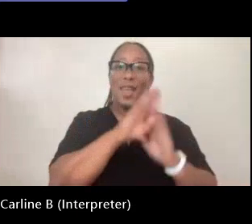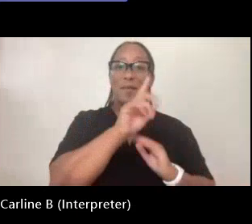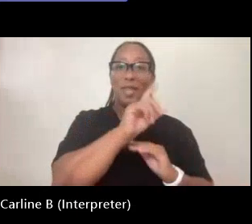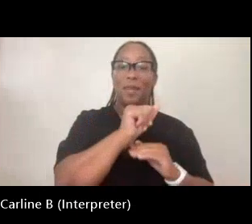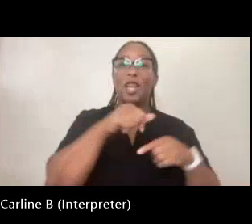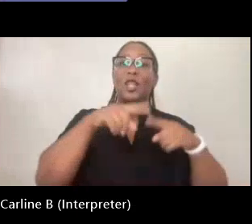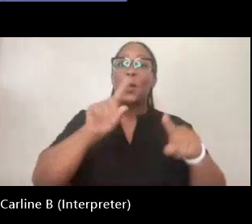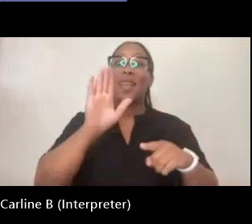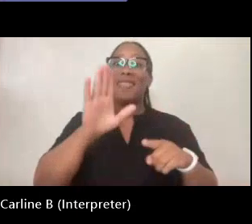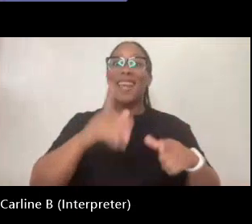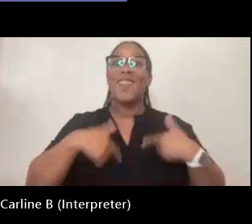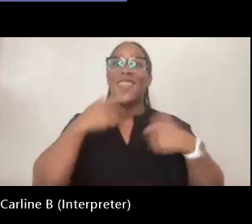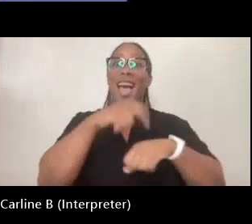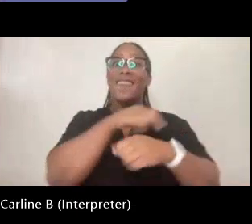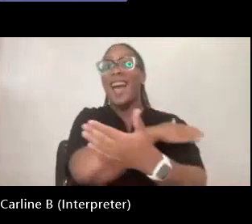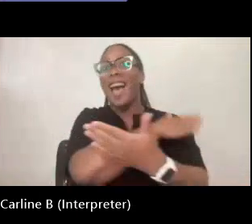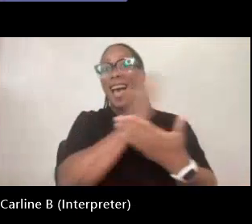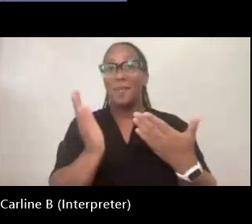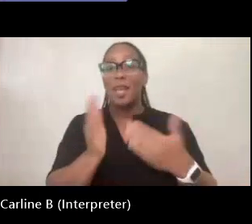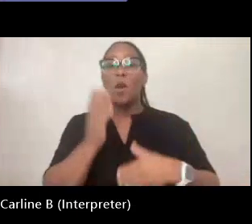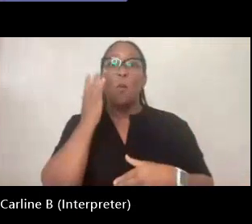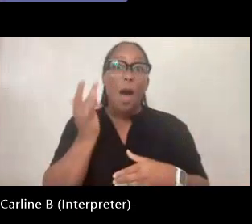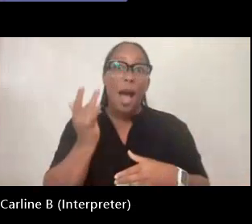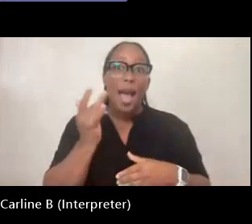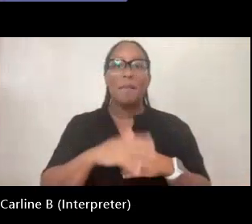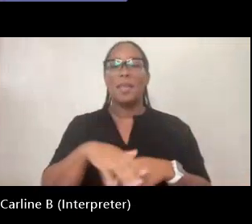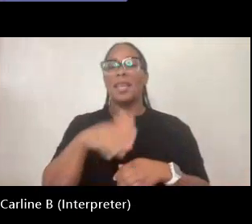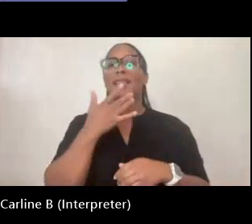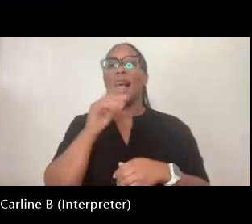Why? Because Colorado identified 2 pain points.